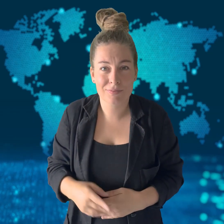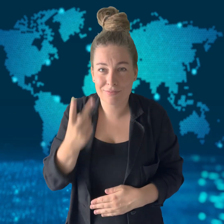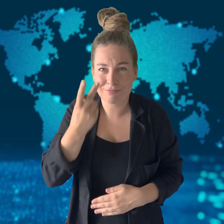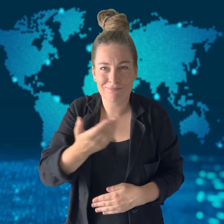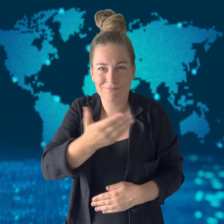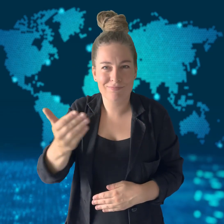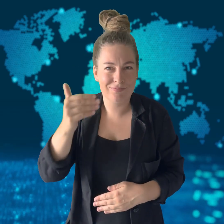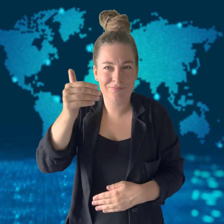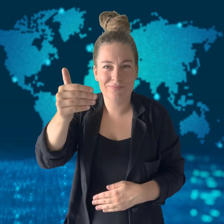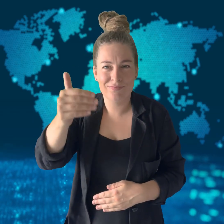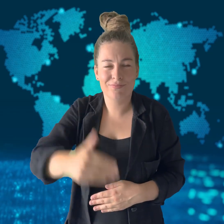See you next time!